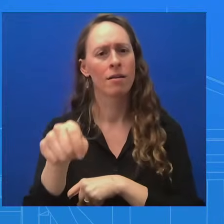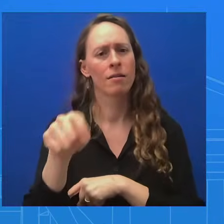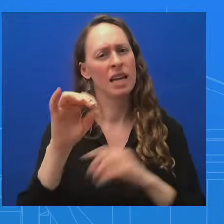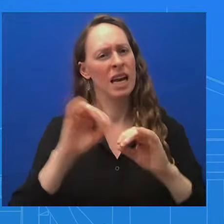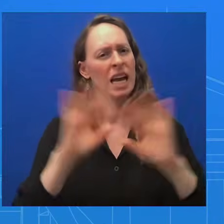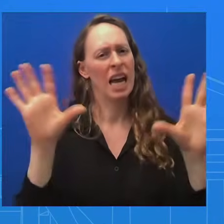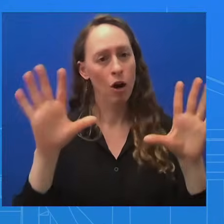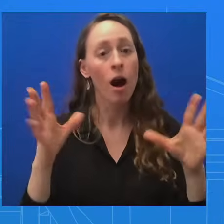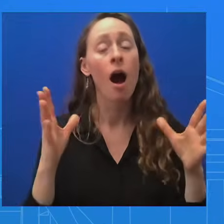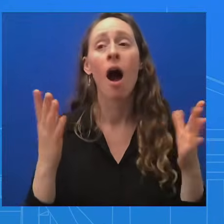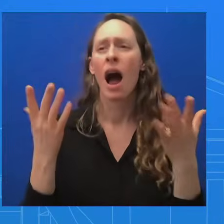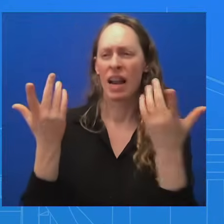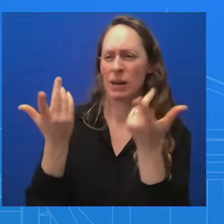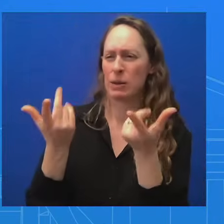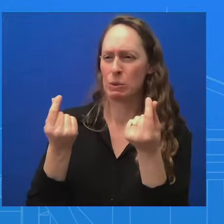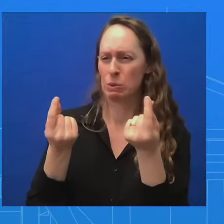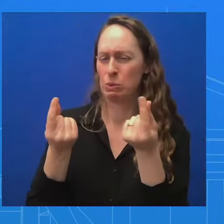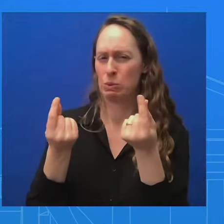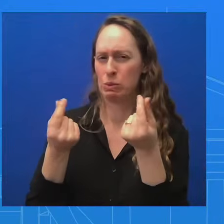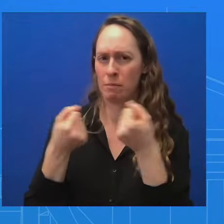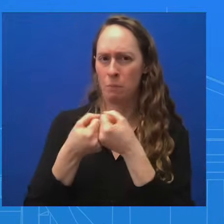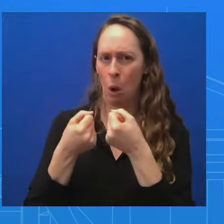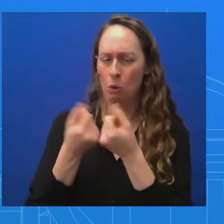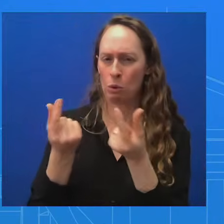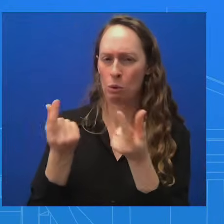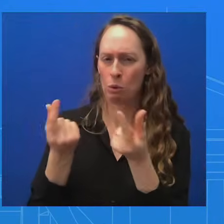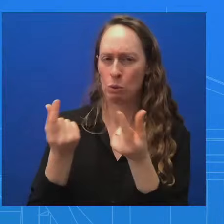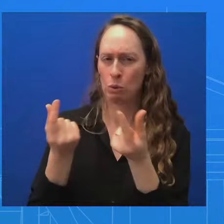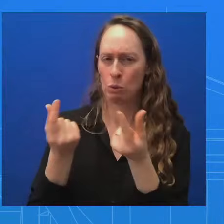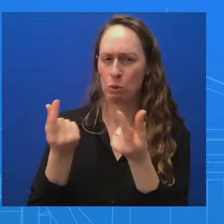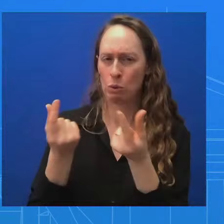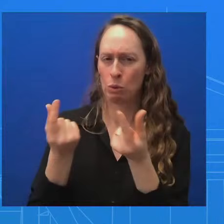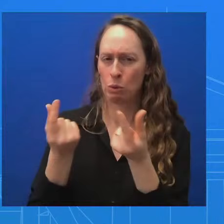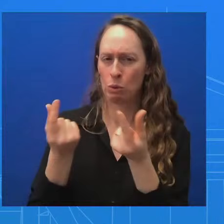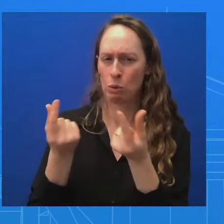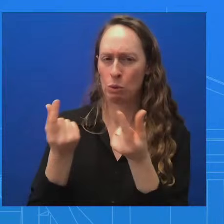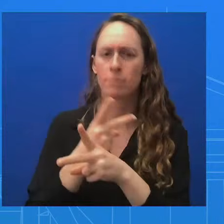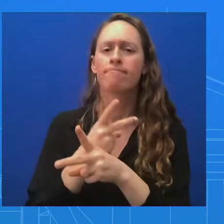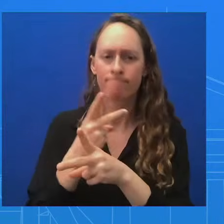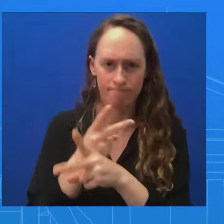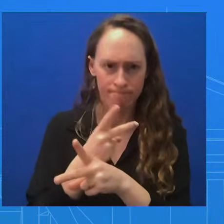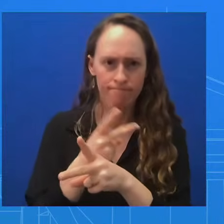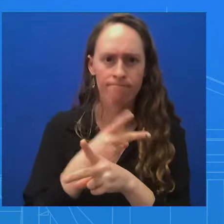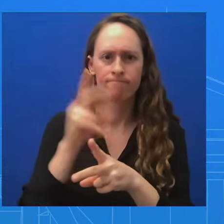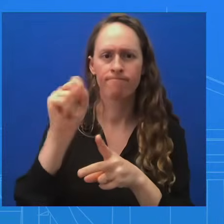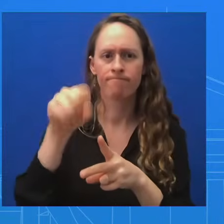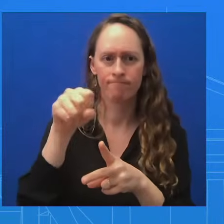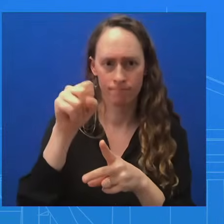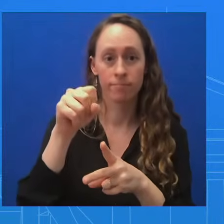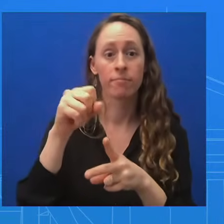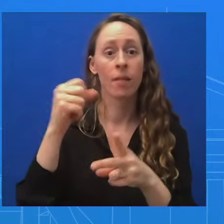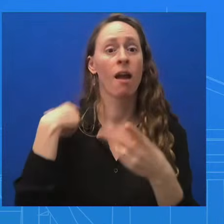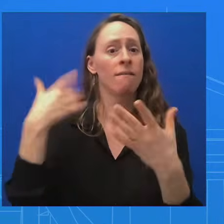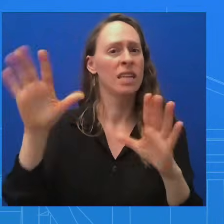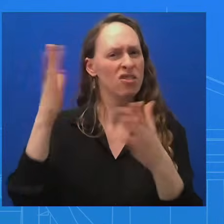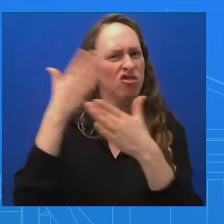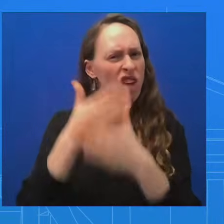And so, that is what we were able to get out of that meeting as well, that type of understanding of addressing those two things.